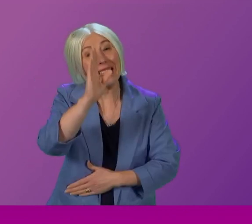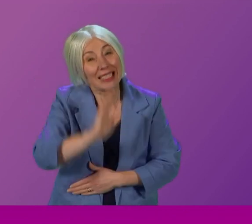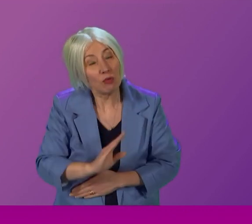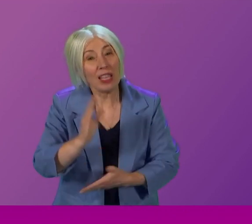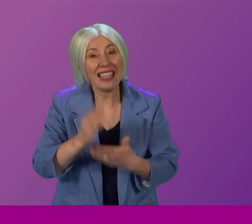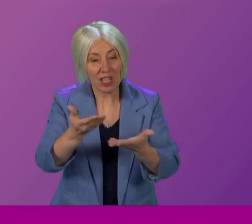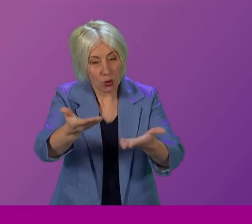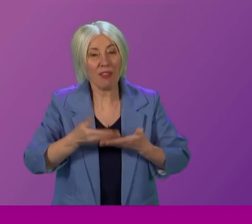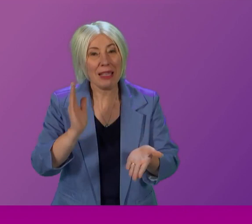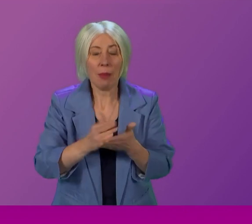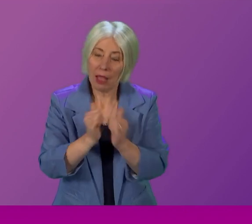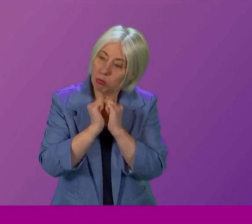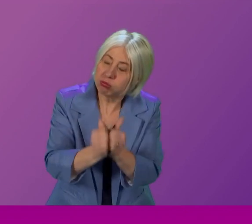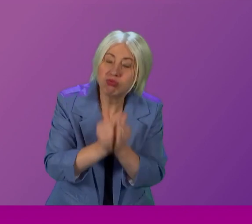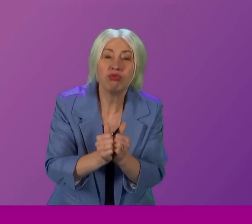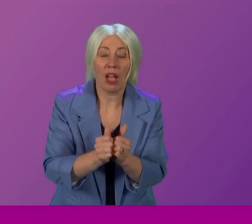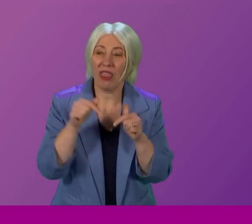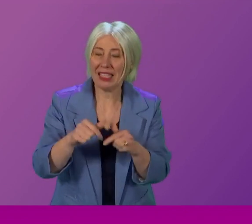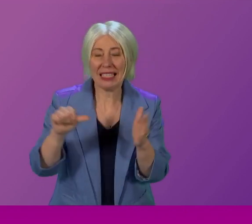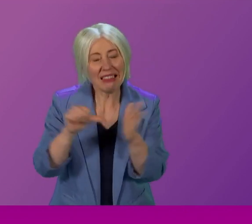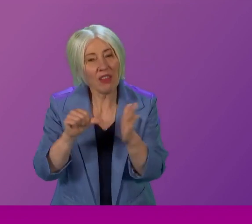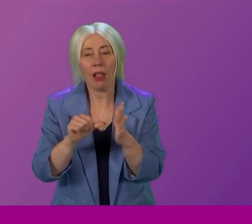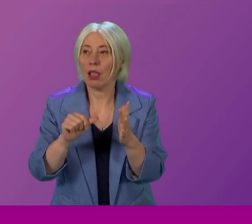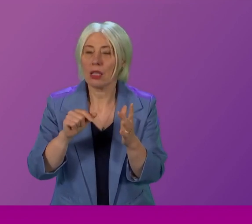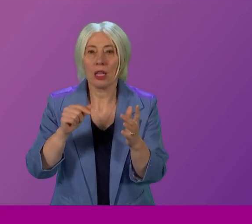very difficult debate and a very difficult situation for local councils across the country.